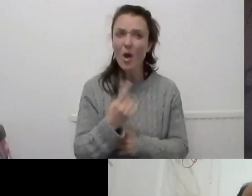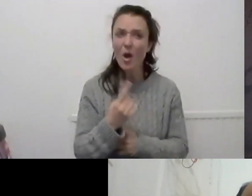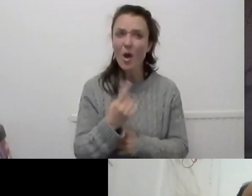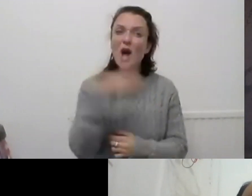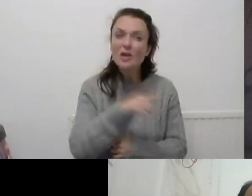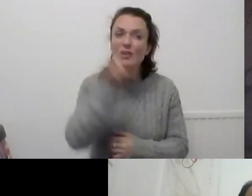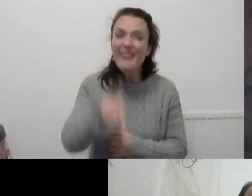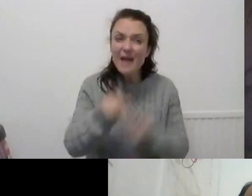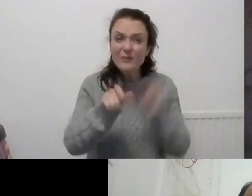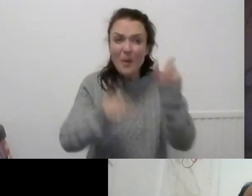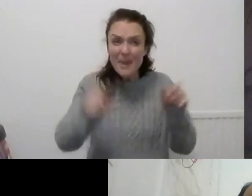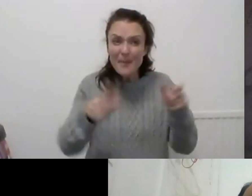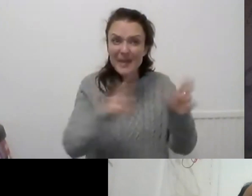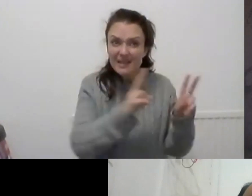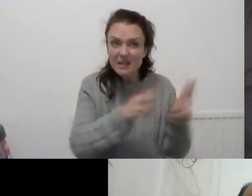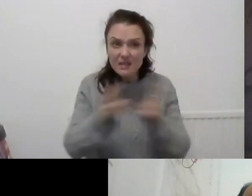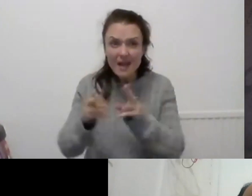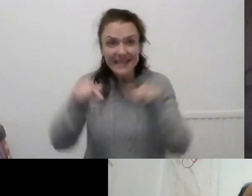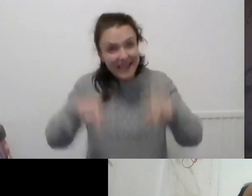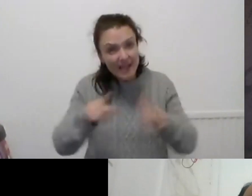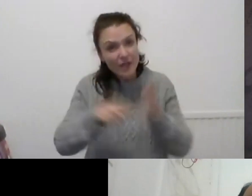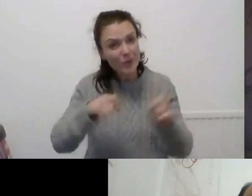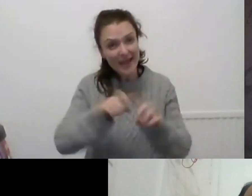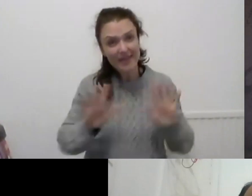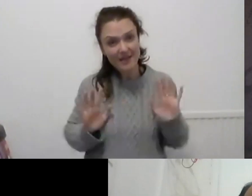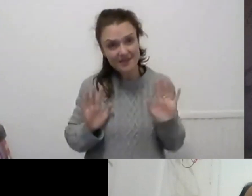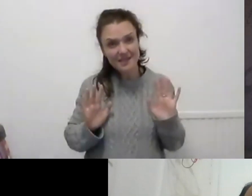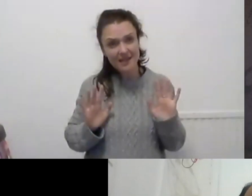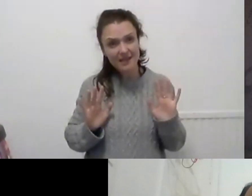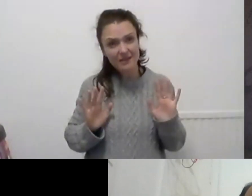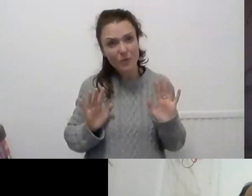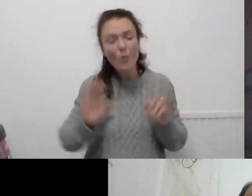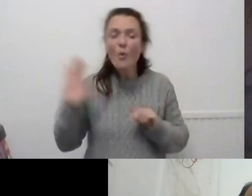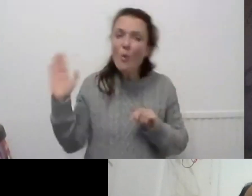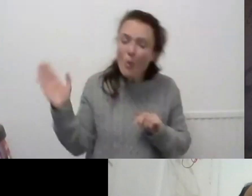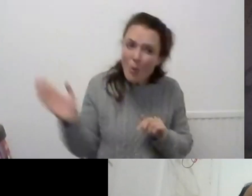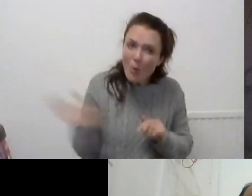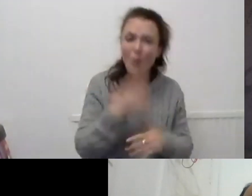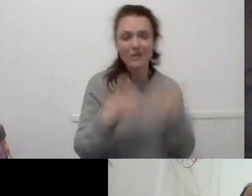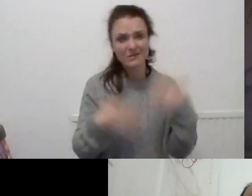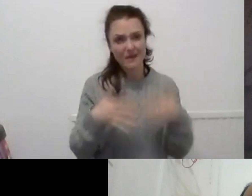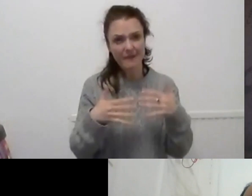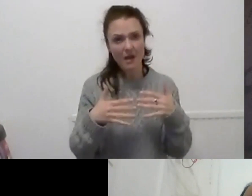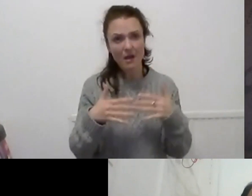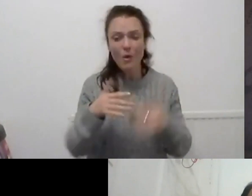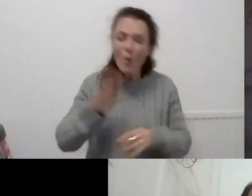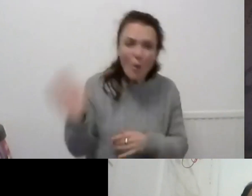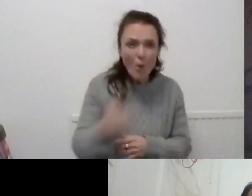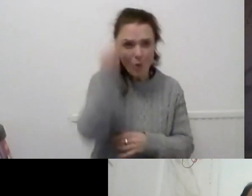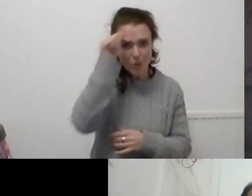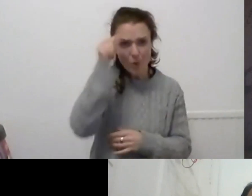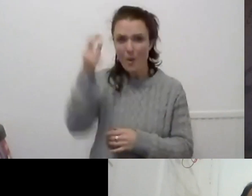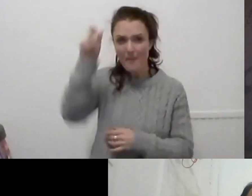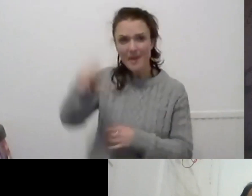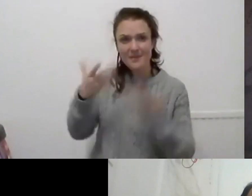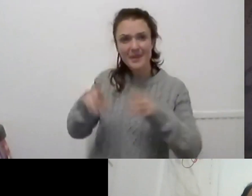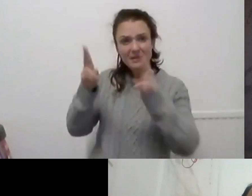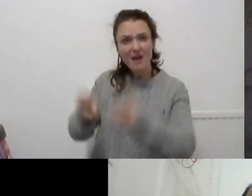millions, each one of us know someone who died, someone who really is impacted by the COVID-19. So